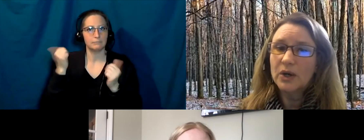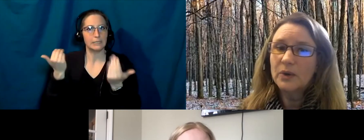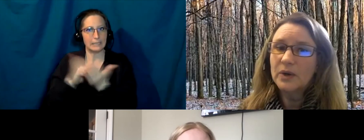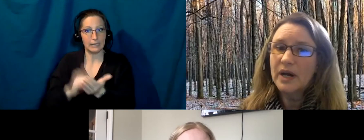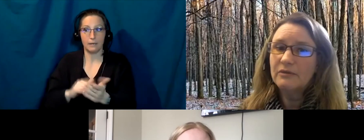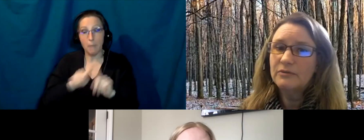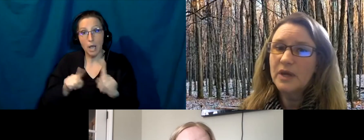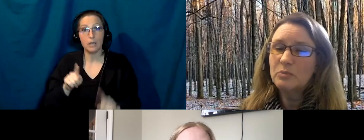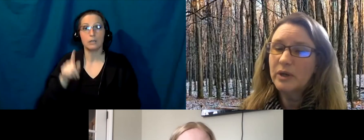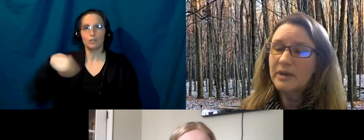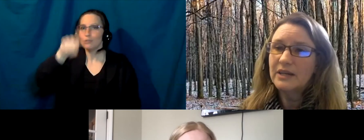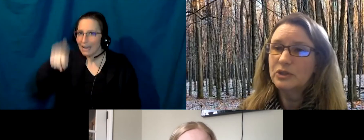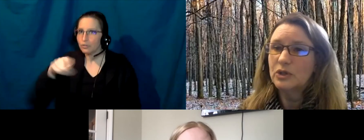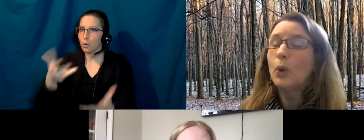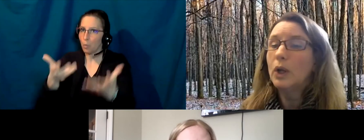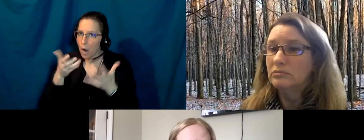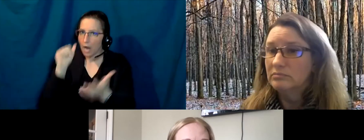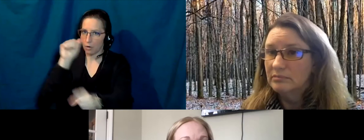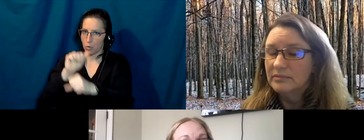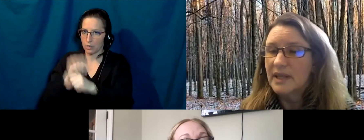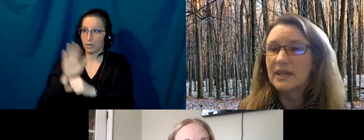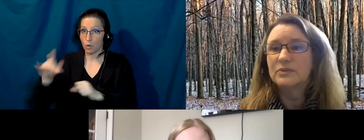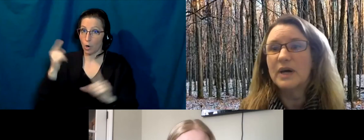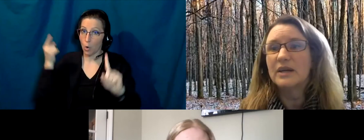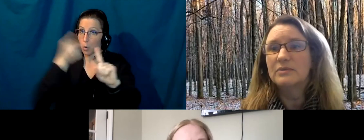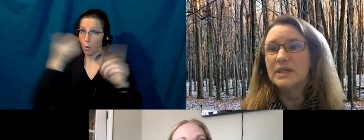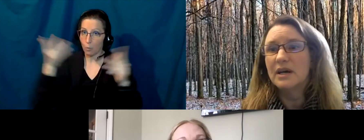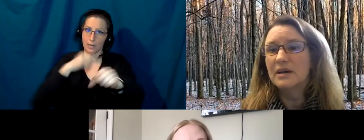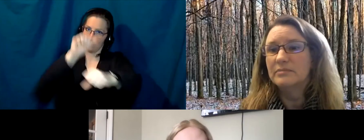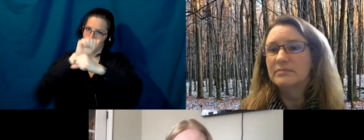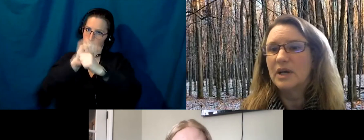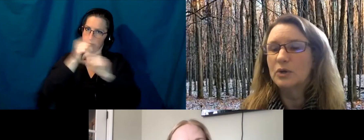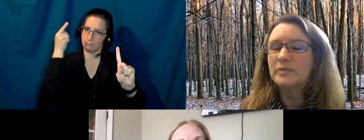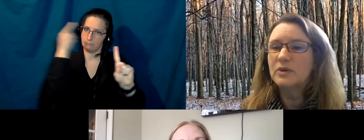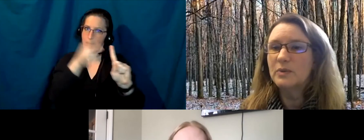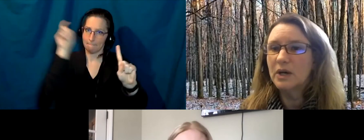or have employment as your goal and that's why we are a group that you would work with.